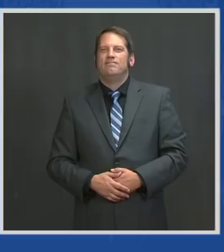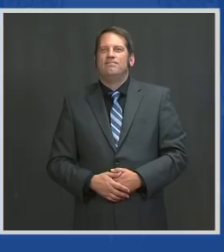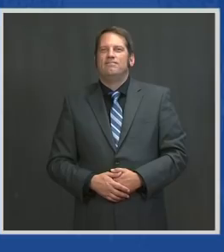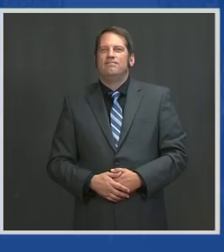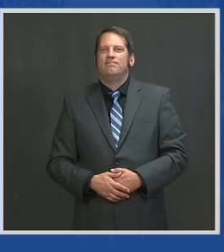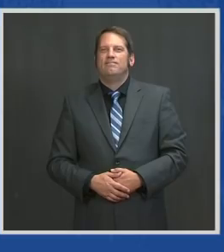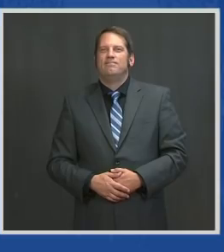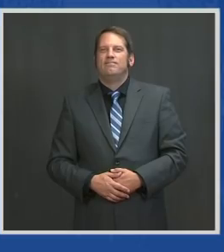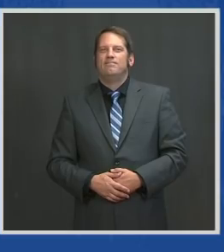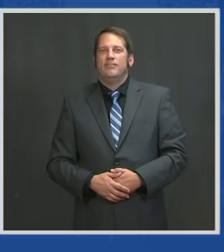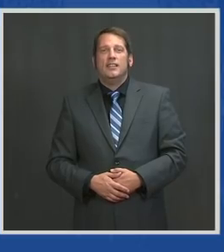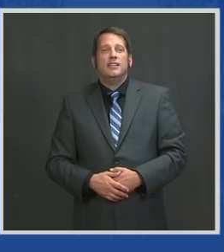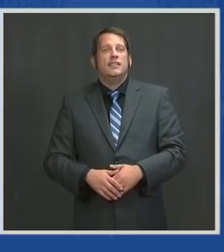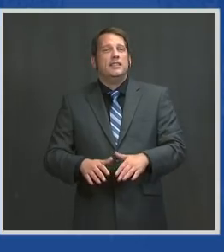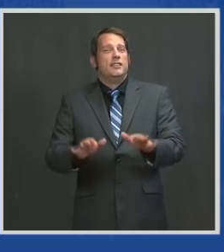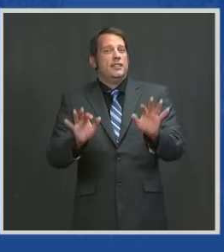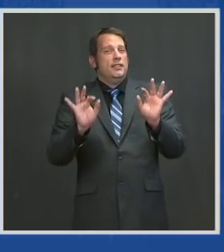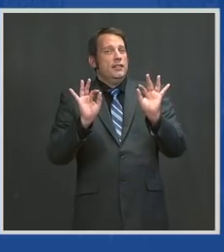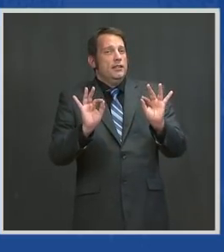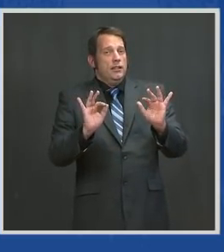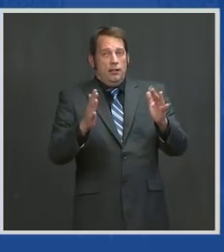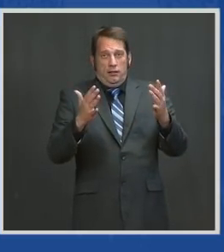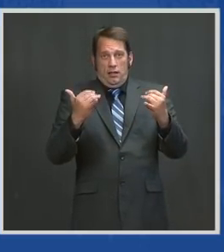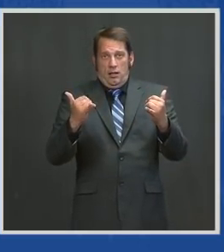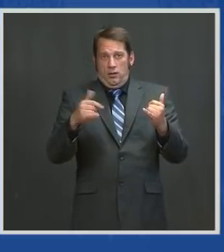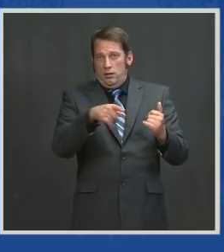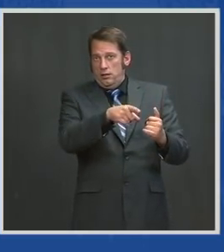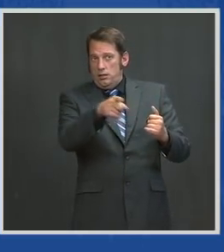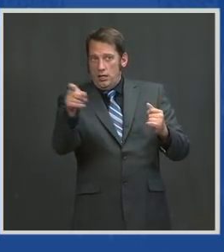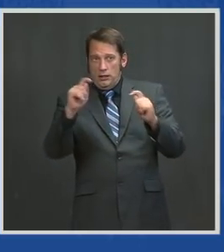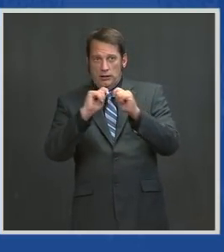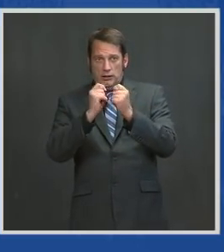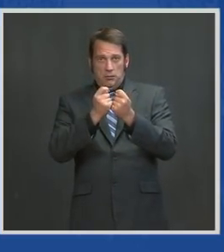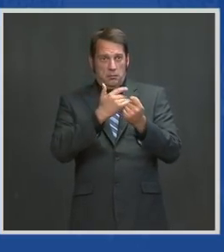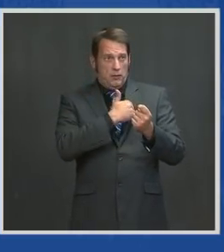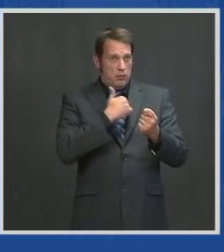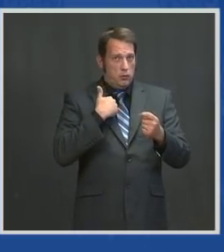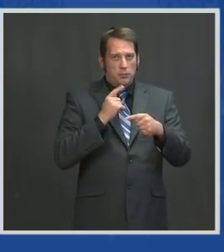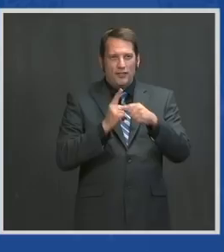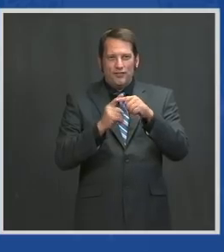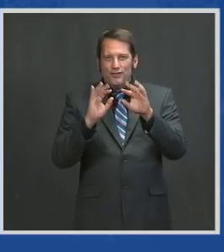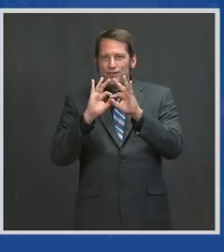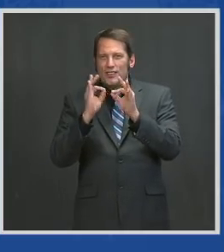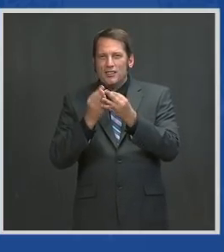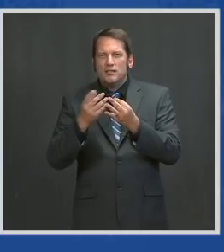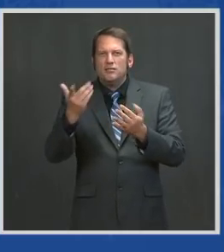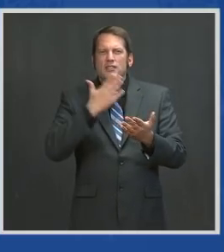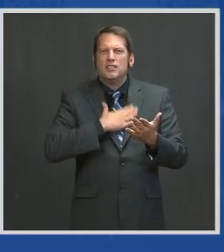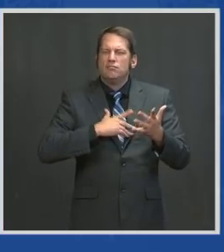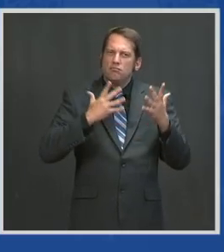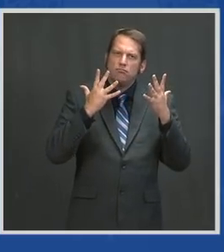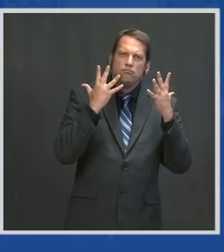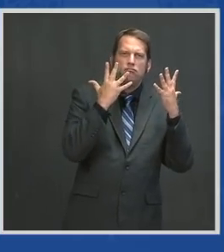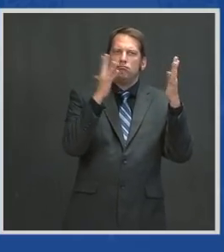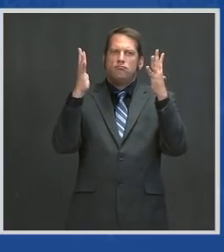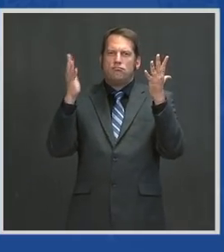And now teammates, family members, please join me in welcoming to the stage the daughter of Chief Master Sergeant